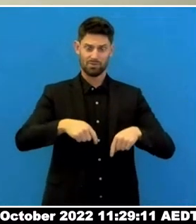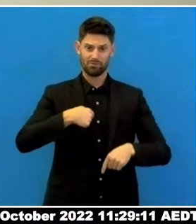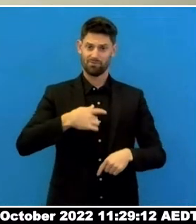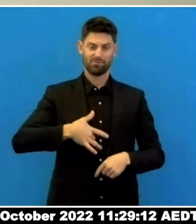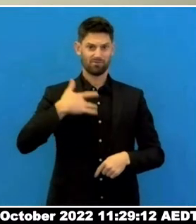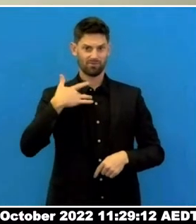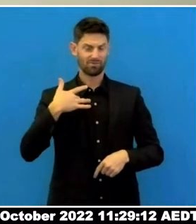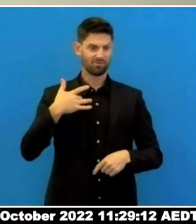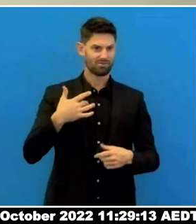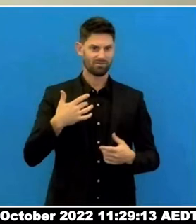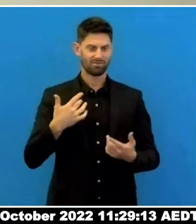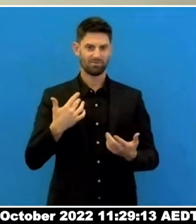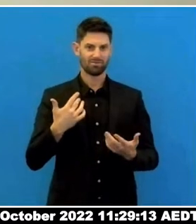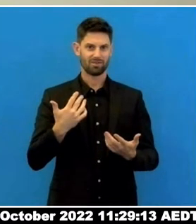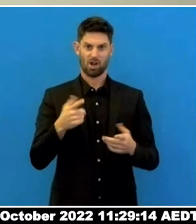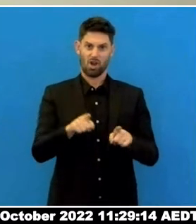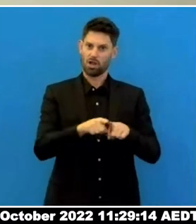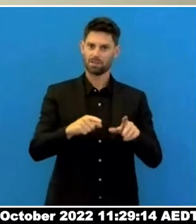I am same it's a detention centre.